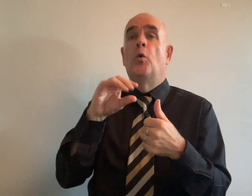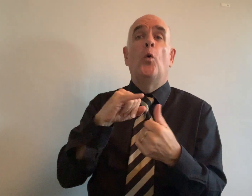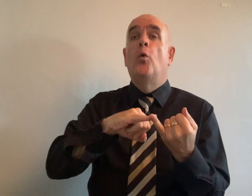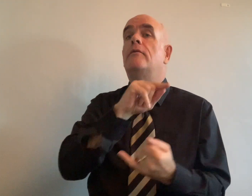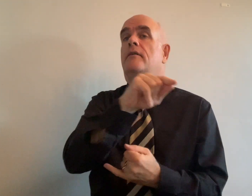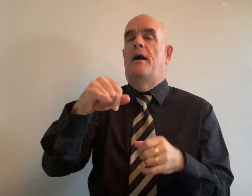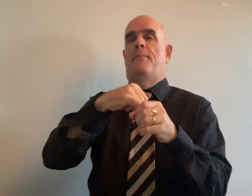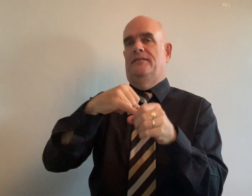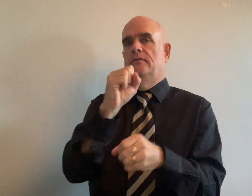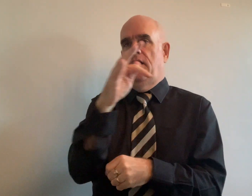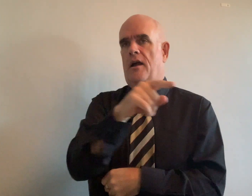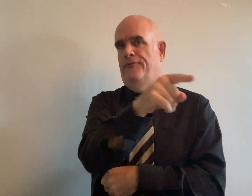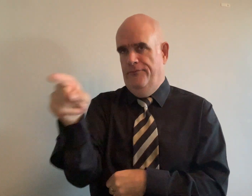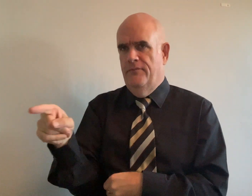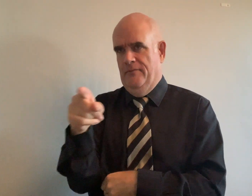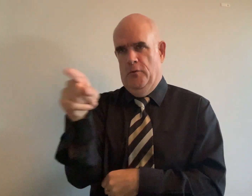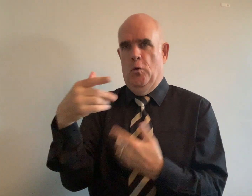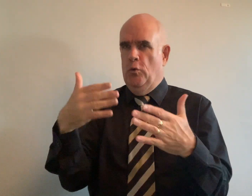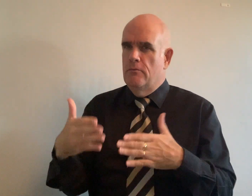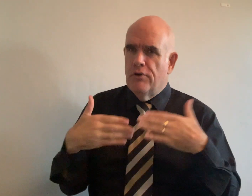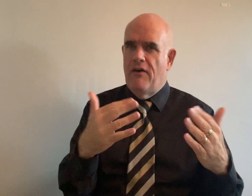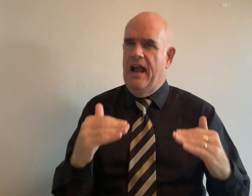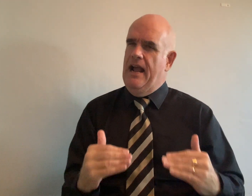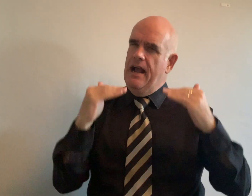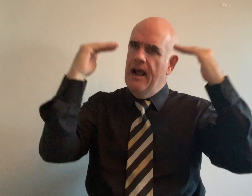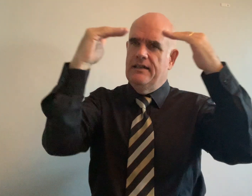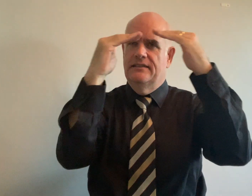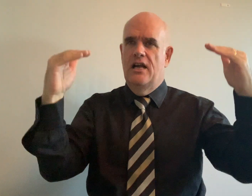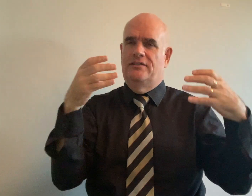who are providing the highest standards of care not only at home but across the globe.